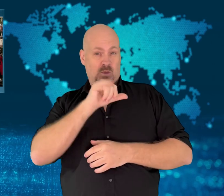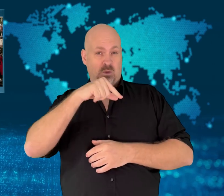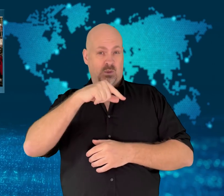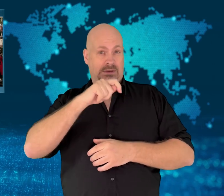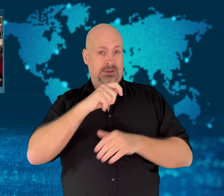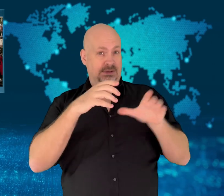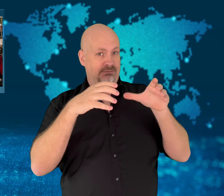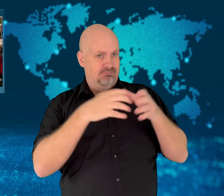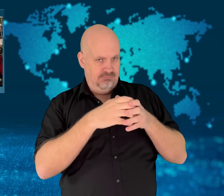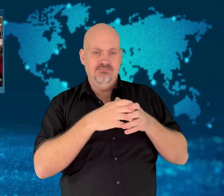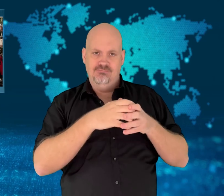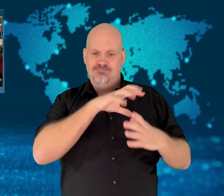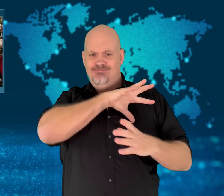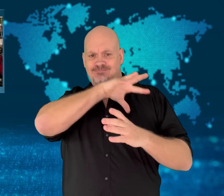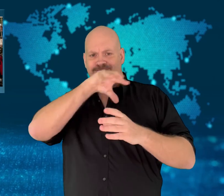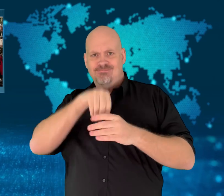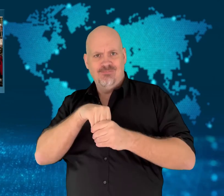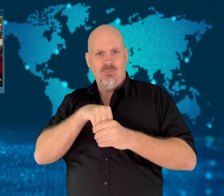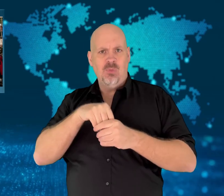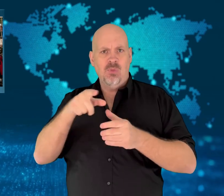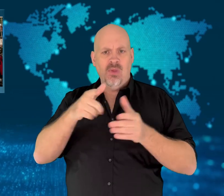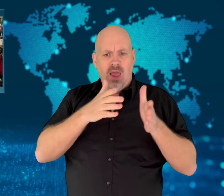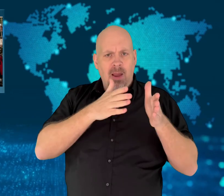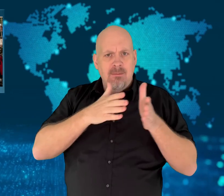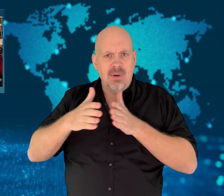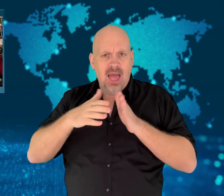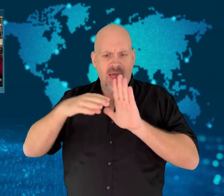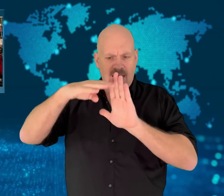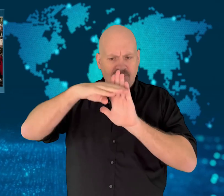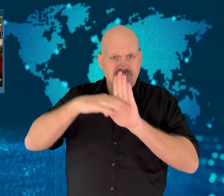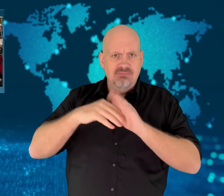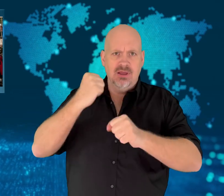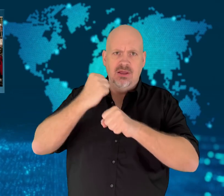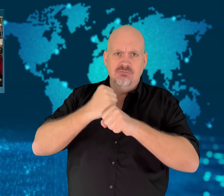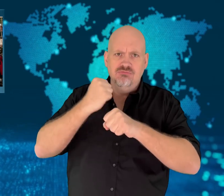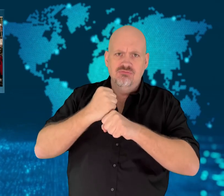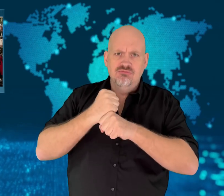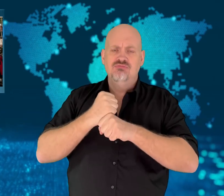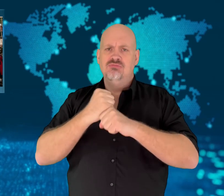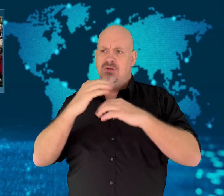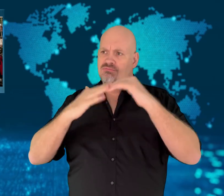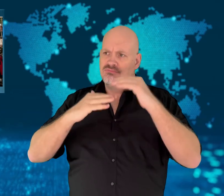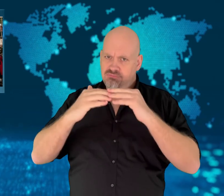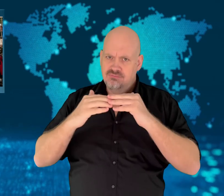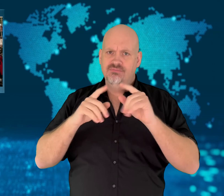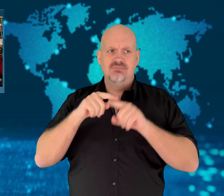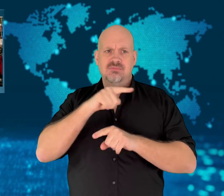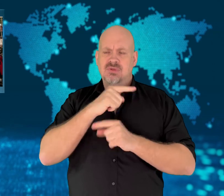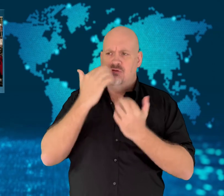YQT can now be part of the planning, considering possible interference to